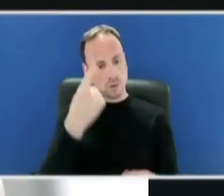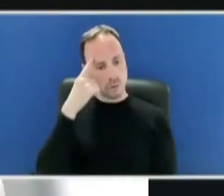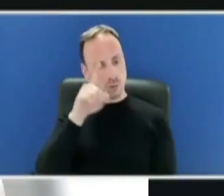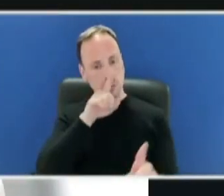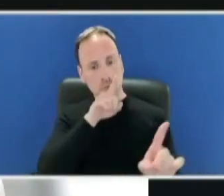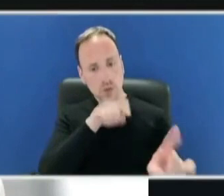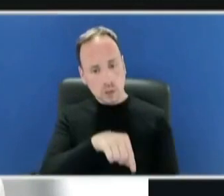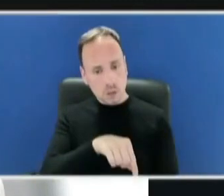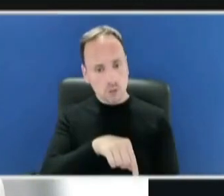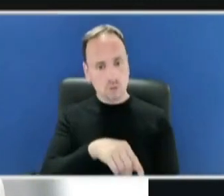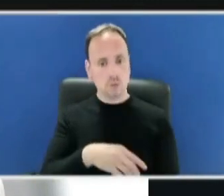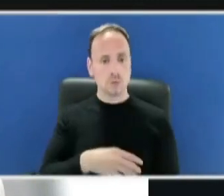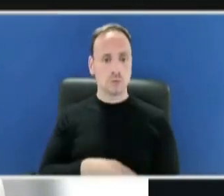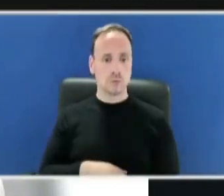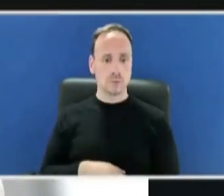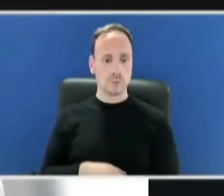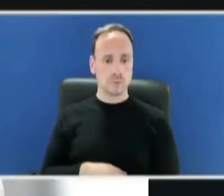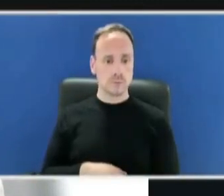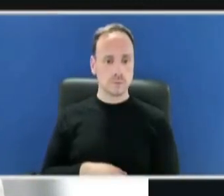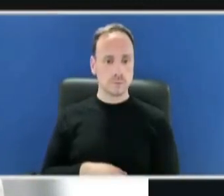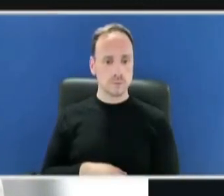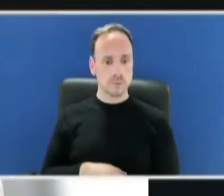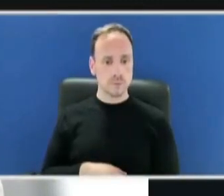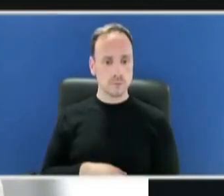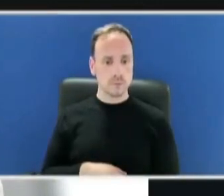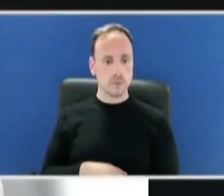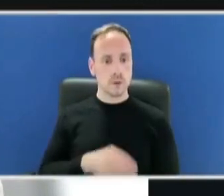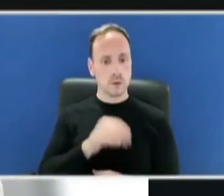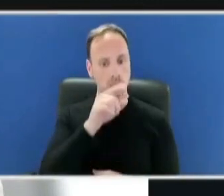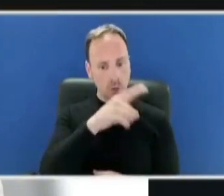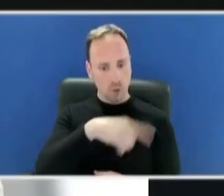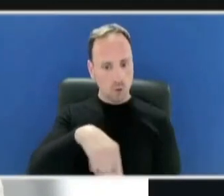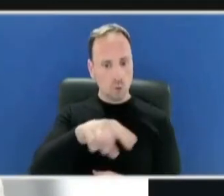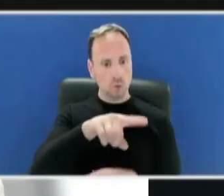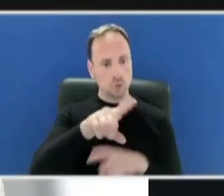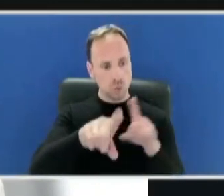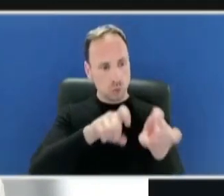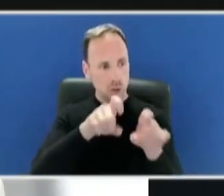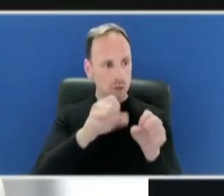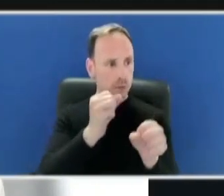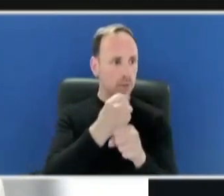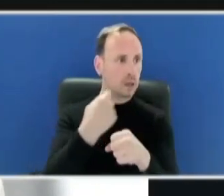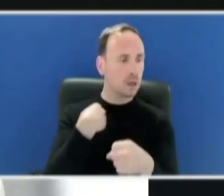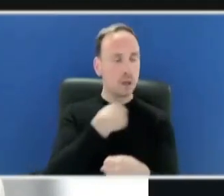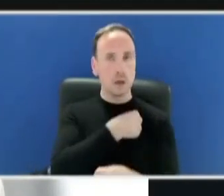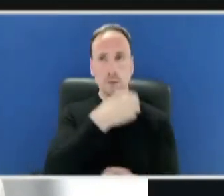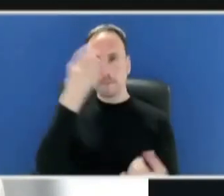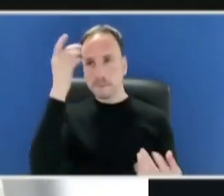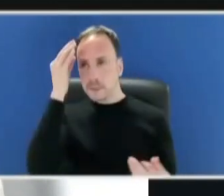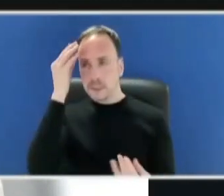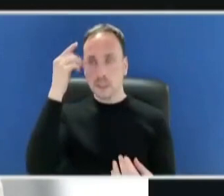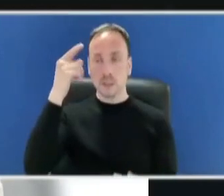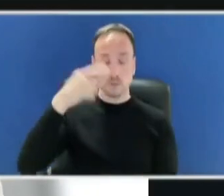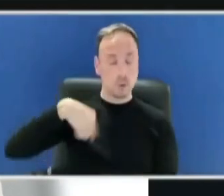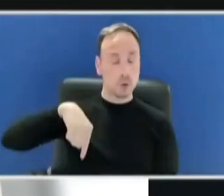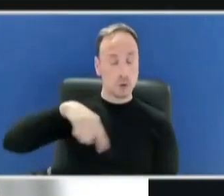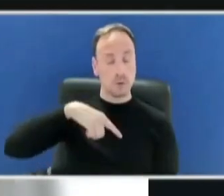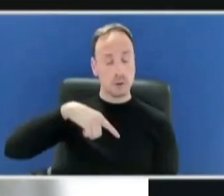for your question kind of cause those questions kind of sparked um some thought process for all of us, um, on the board, so I just wanted to say that.